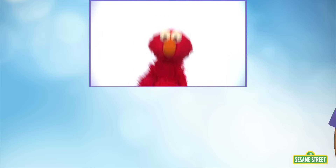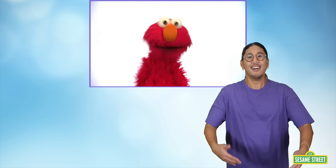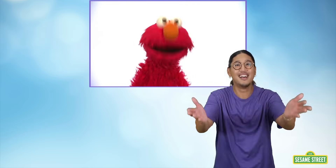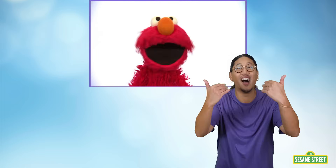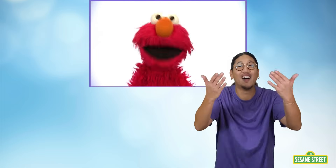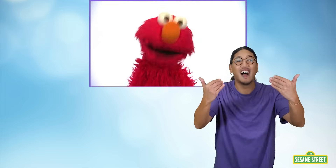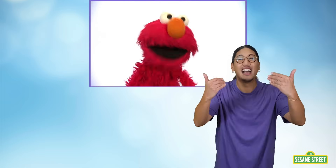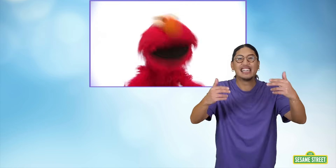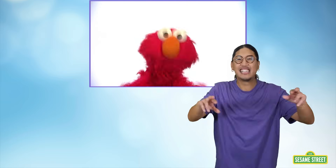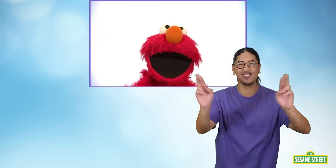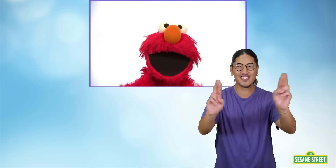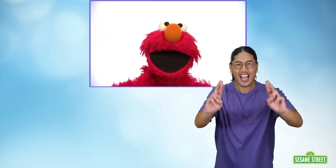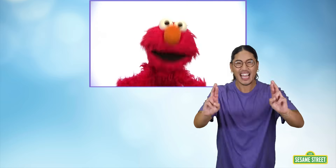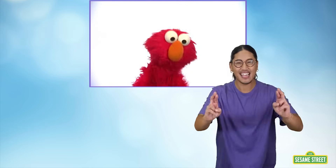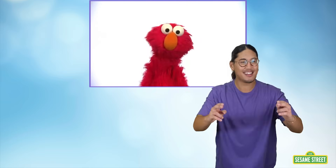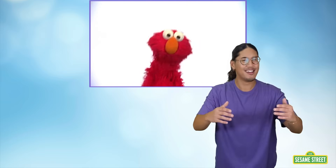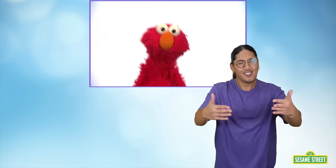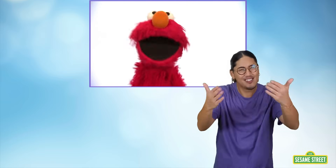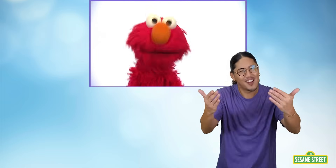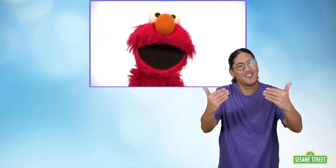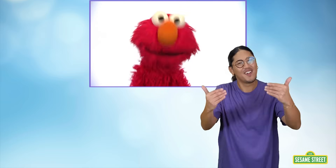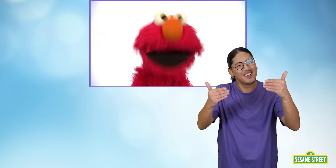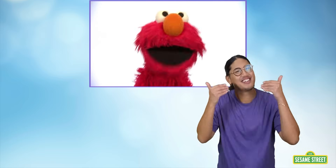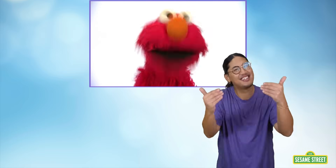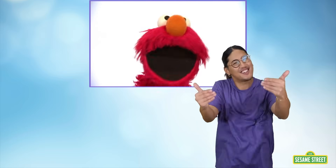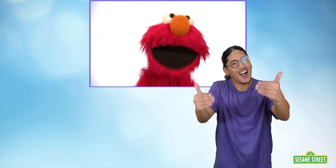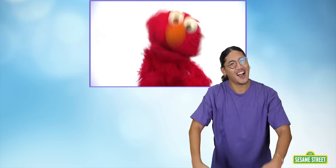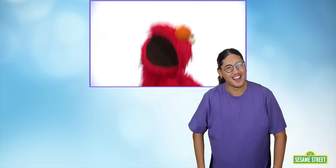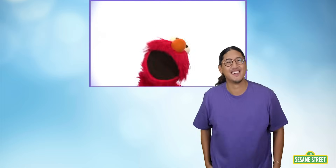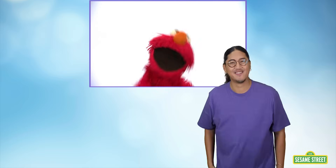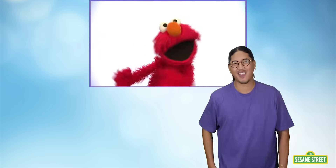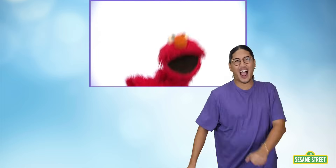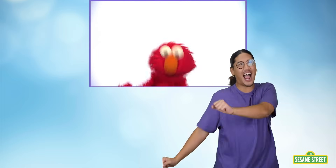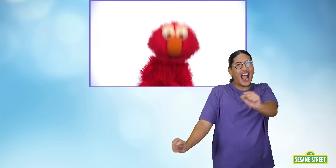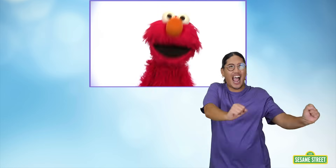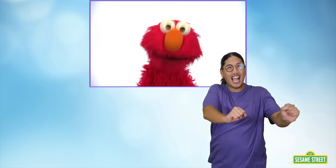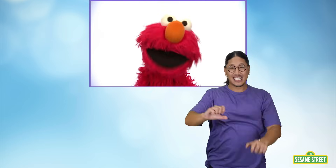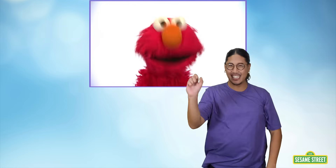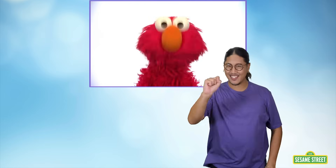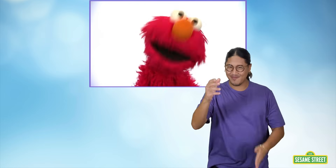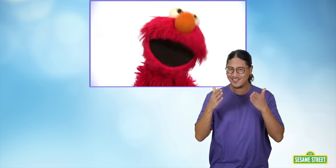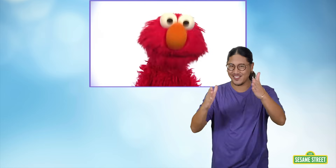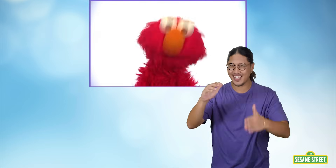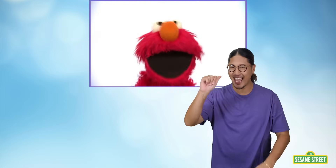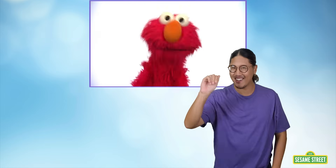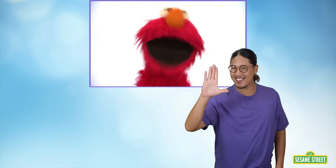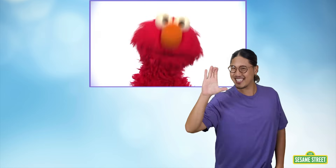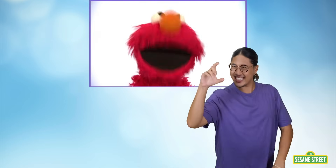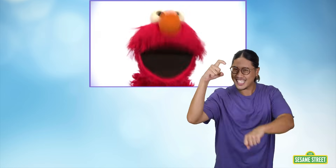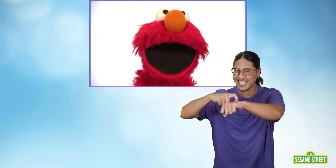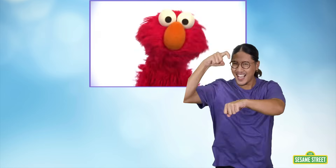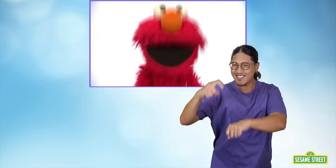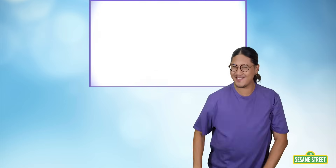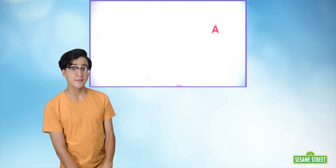[SPEAKING] Come on, get ready. Come on, get set. It's time for the Sesame Street alphabet.